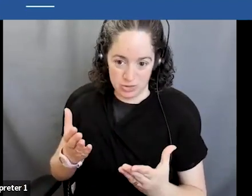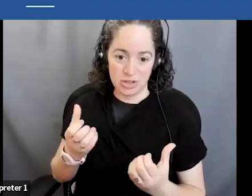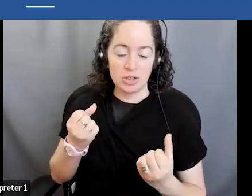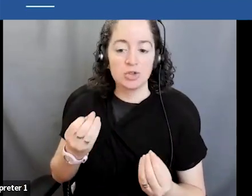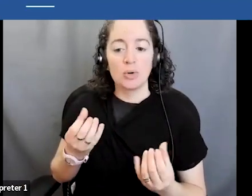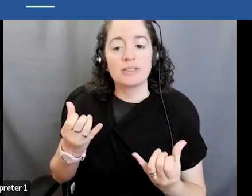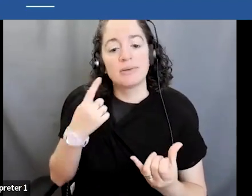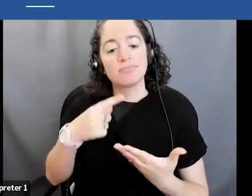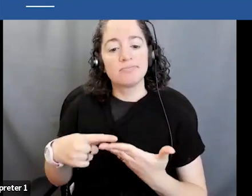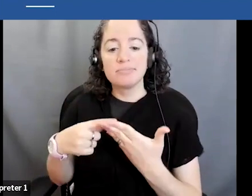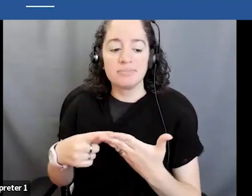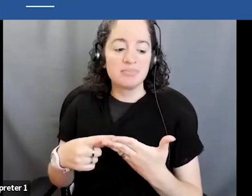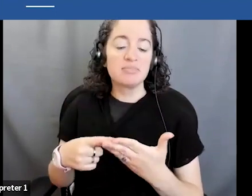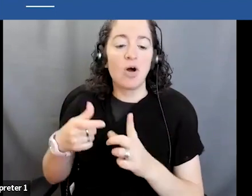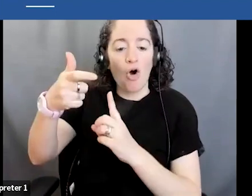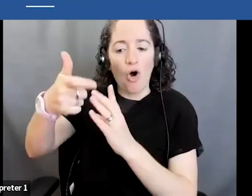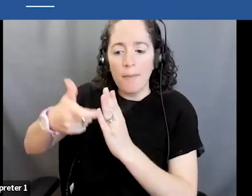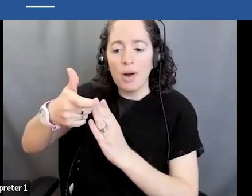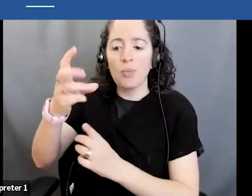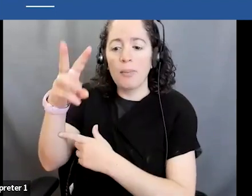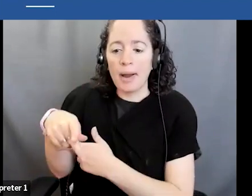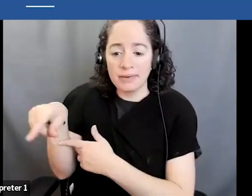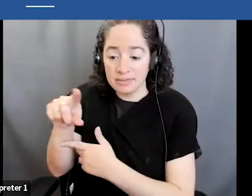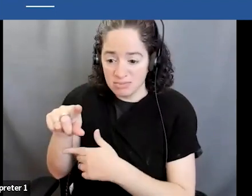What we're going to cover in today is form basics,